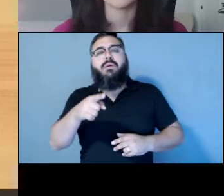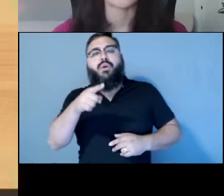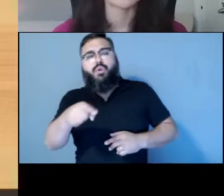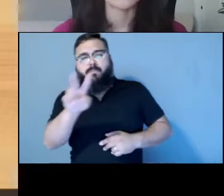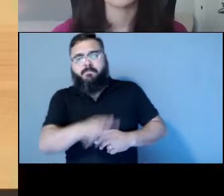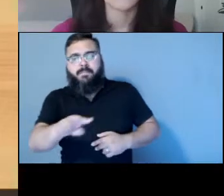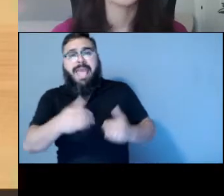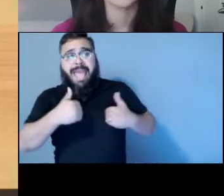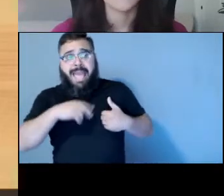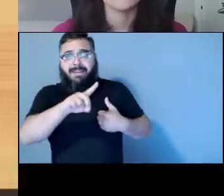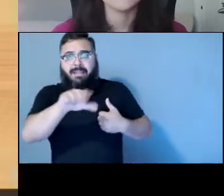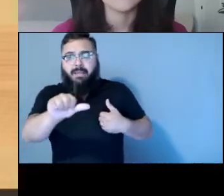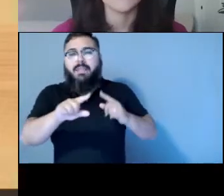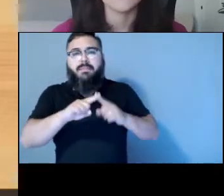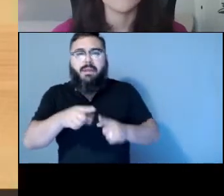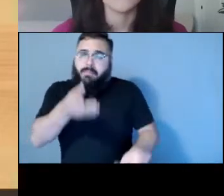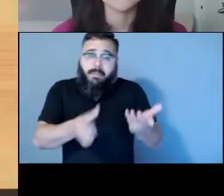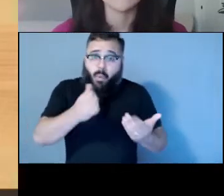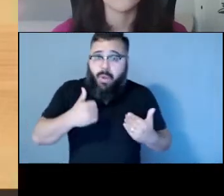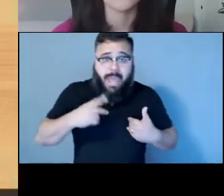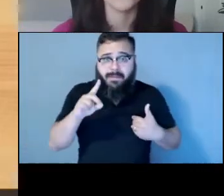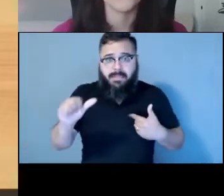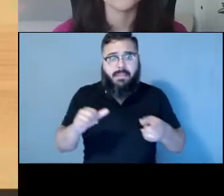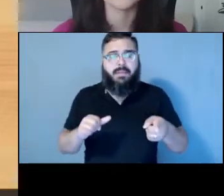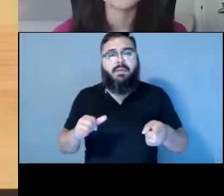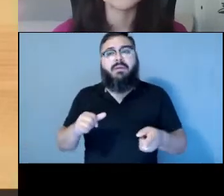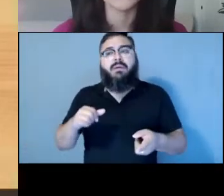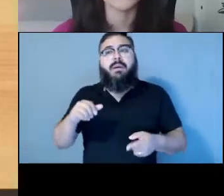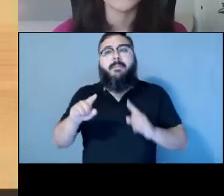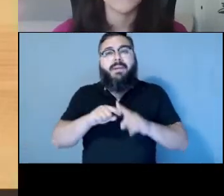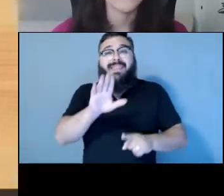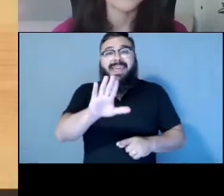but may not actually have a disability, but somehow their employer thinks they do.